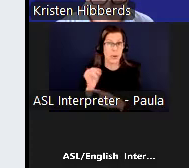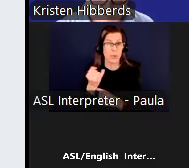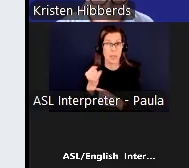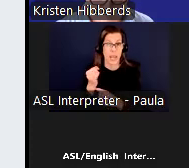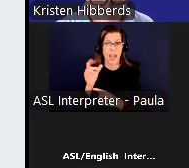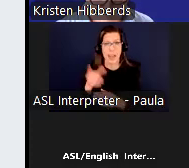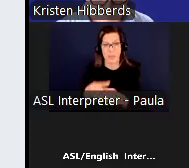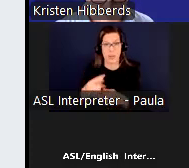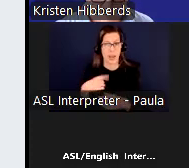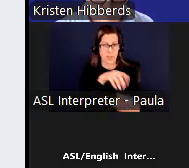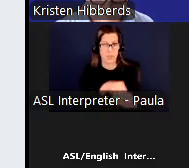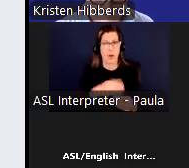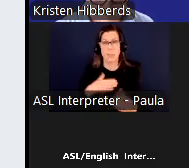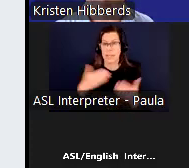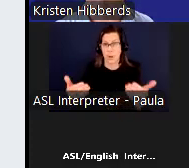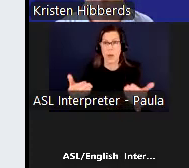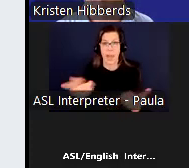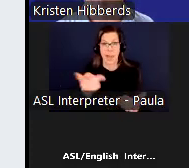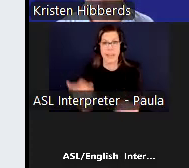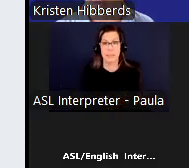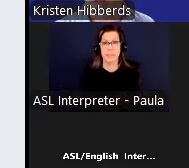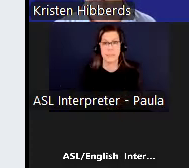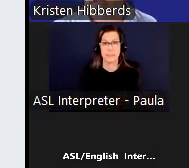the one I was involved with, please, I'll just jump in.